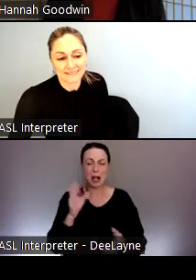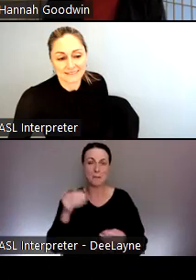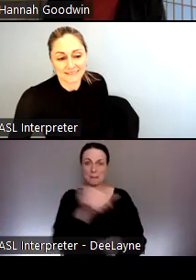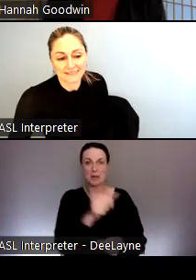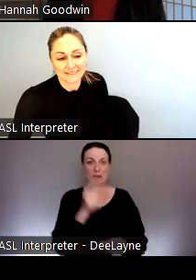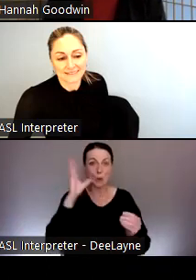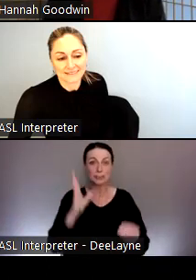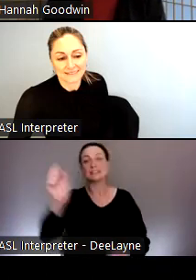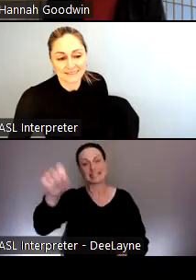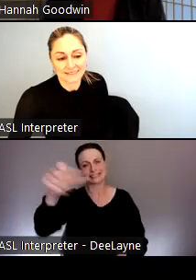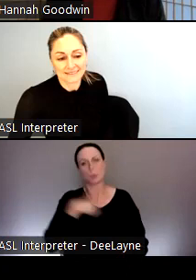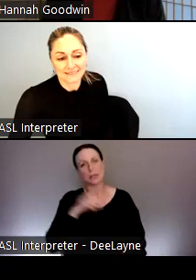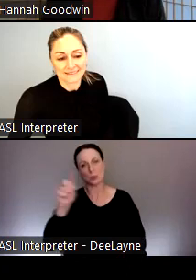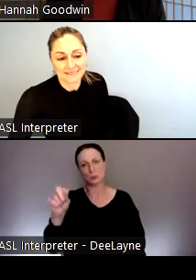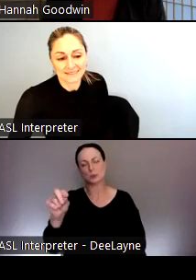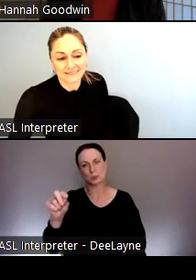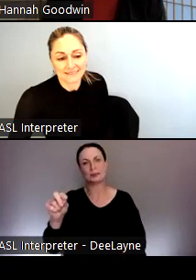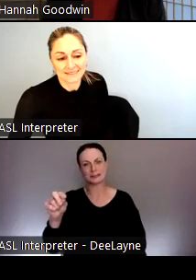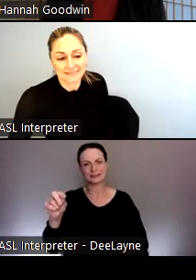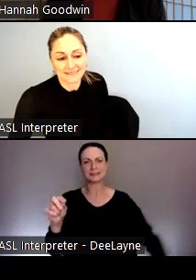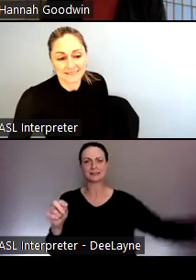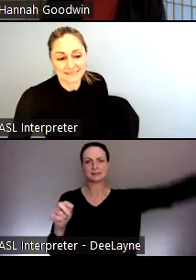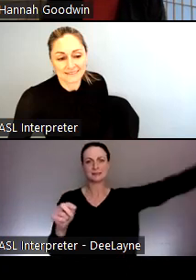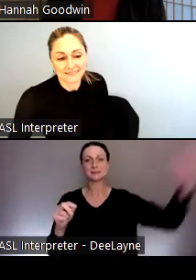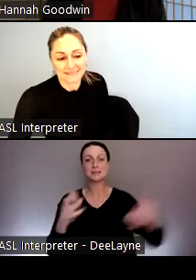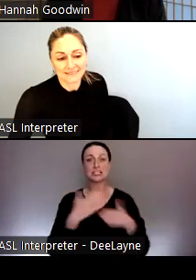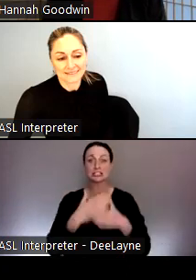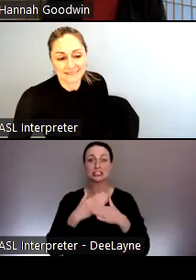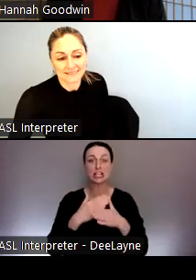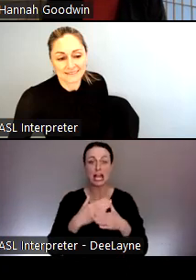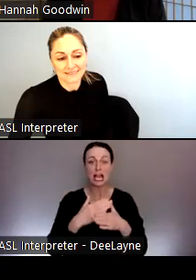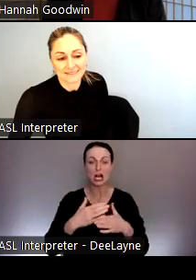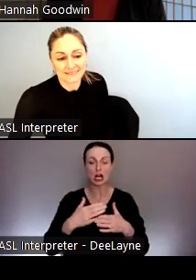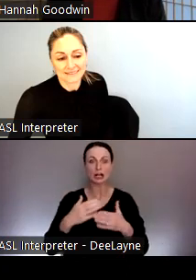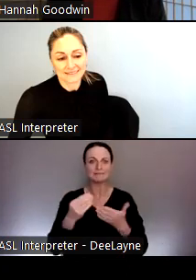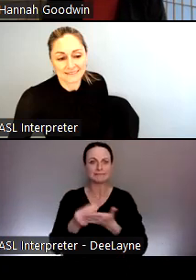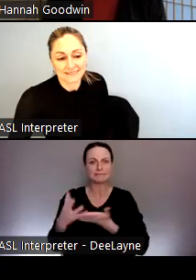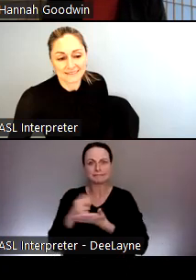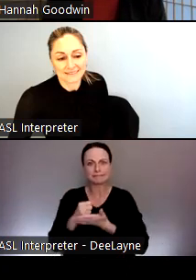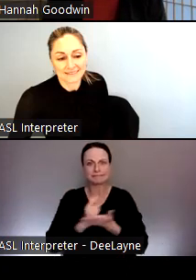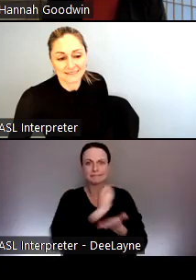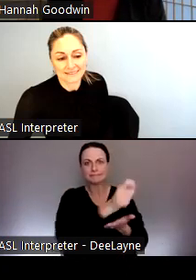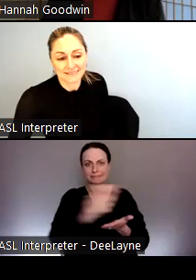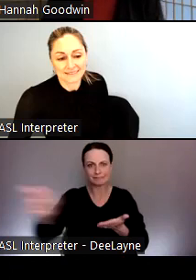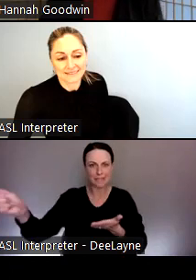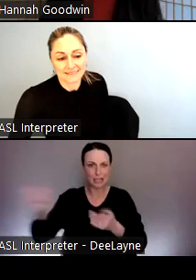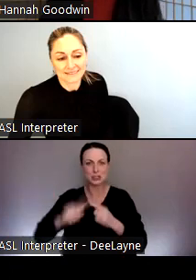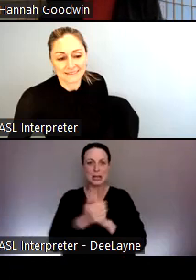But yes, we do share the portions of the income, the registration fees with the capacity building workshop presenters.